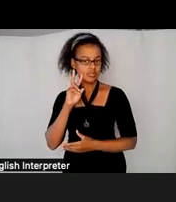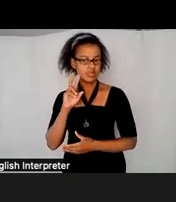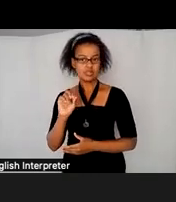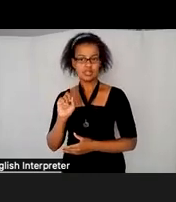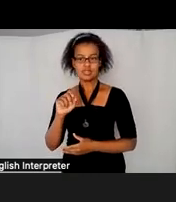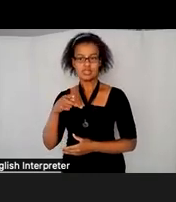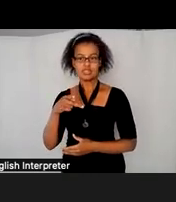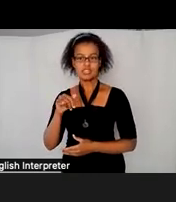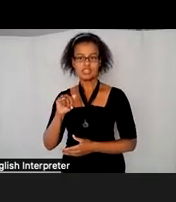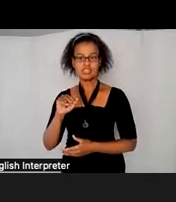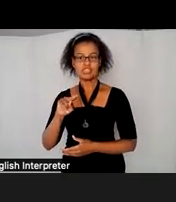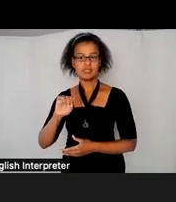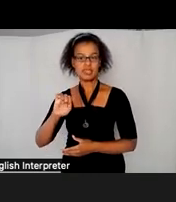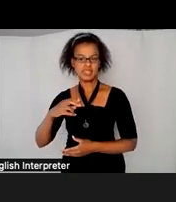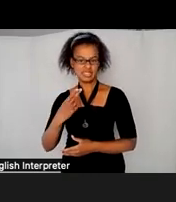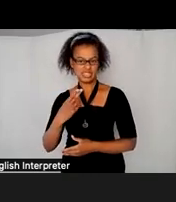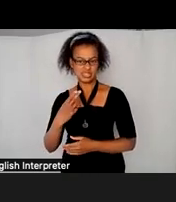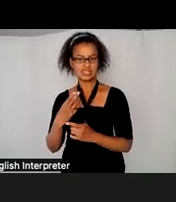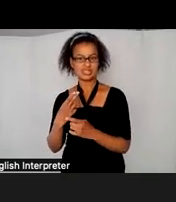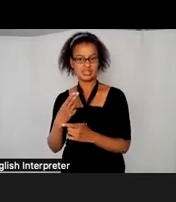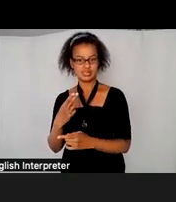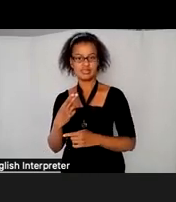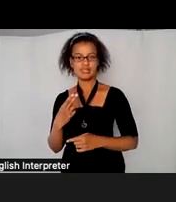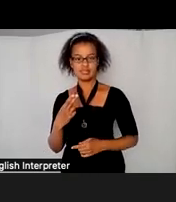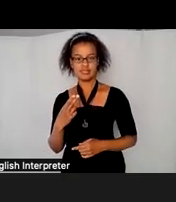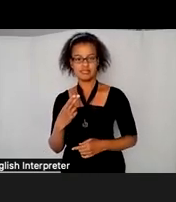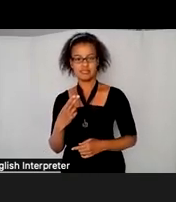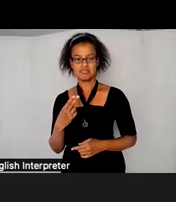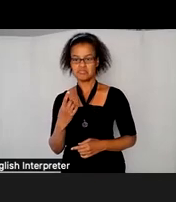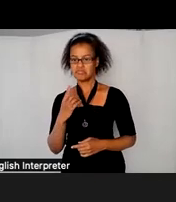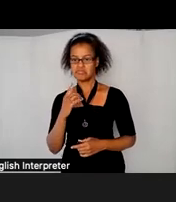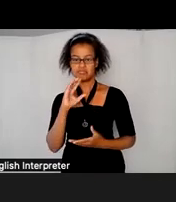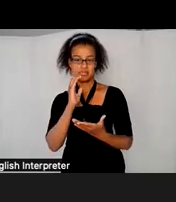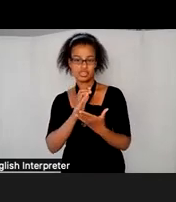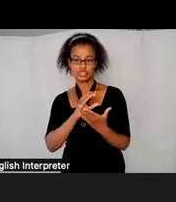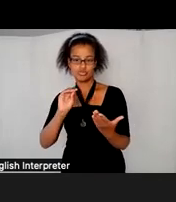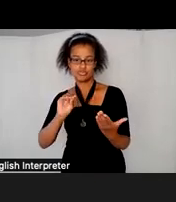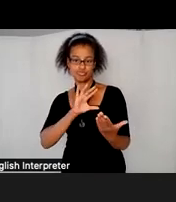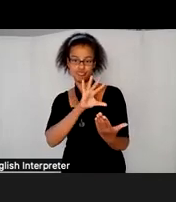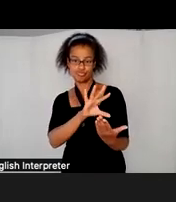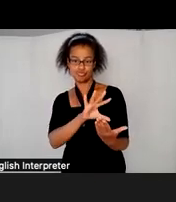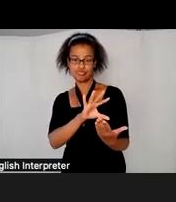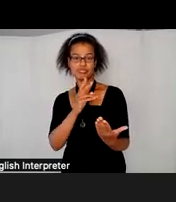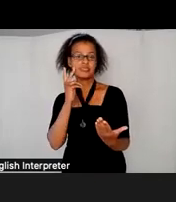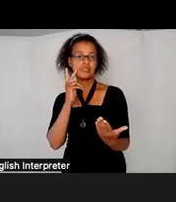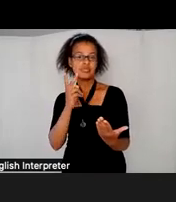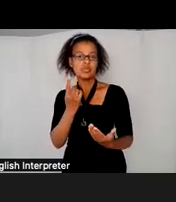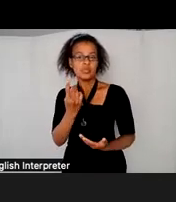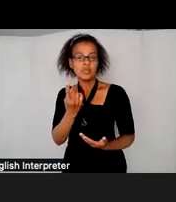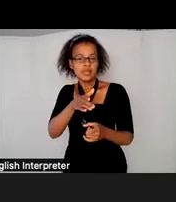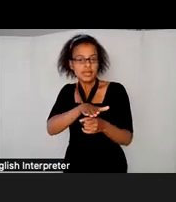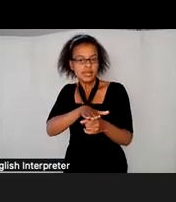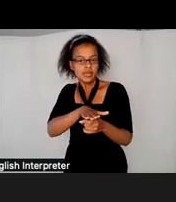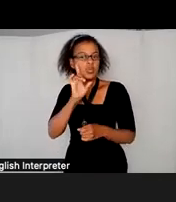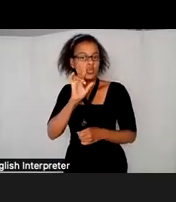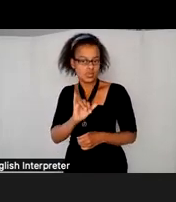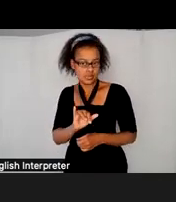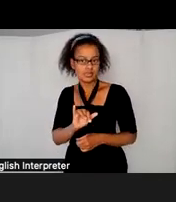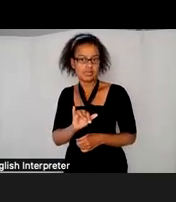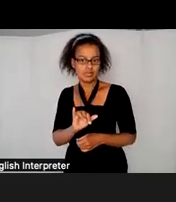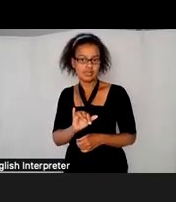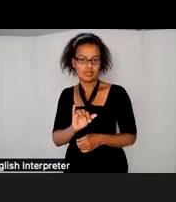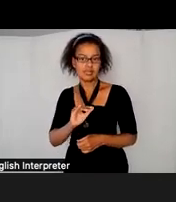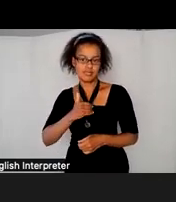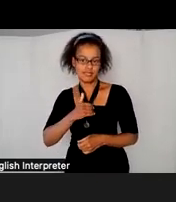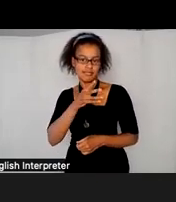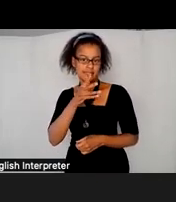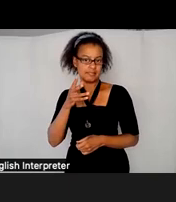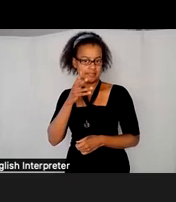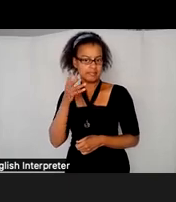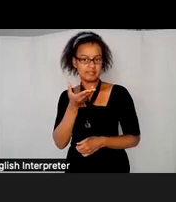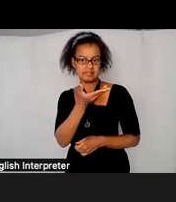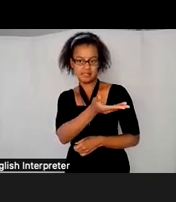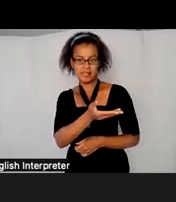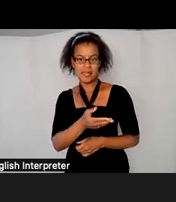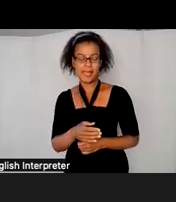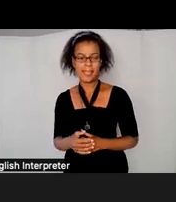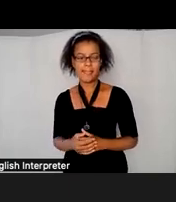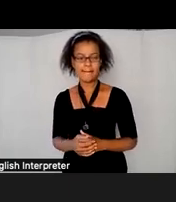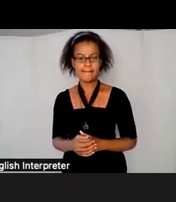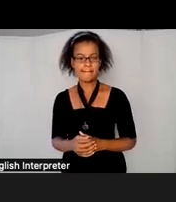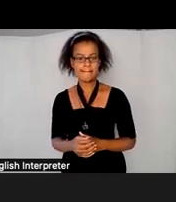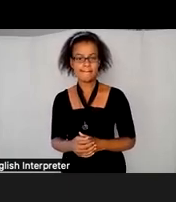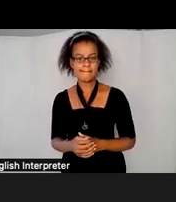But this is a visual for you to see one of the spaces at the farm